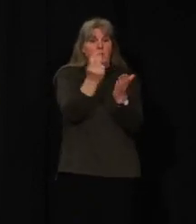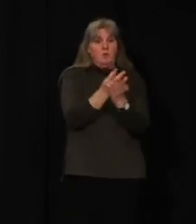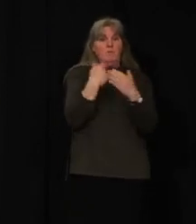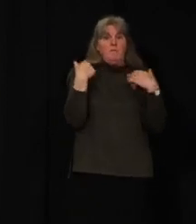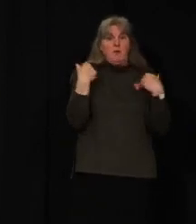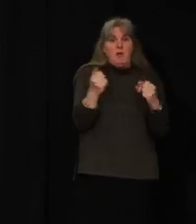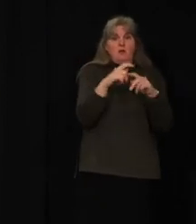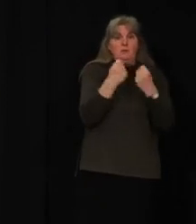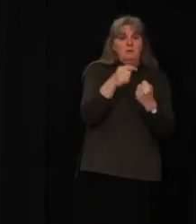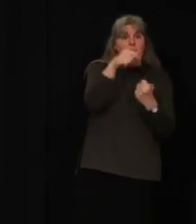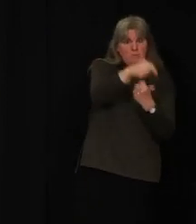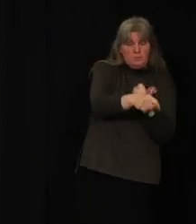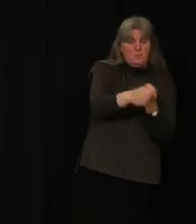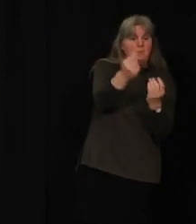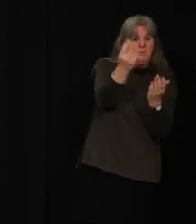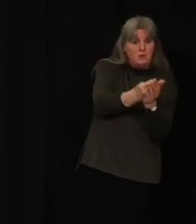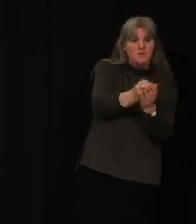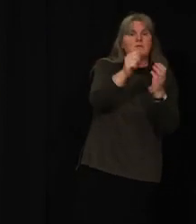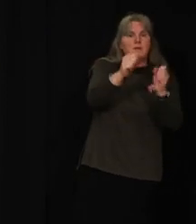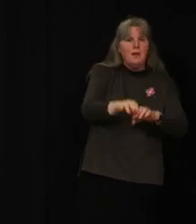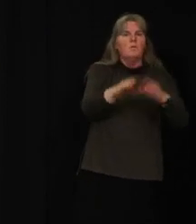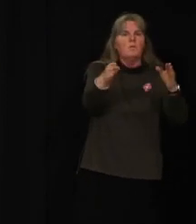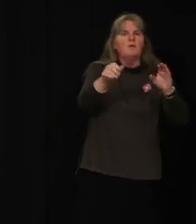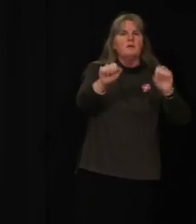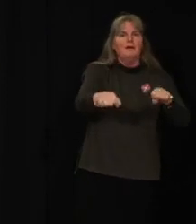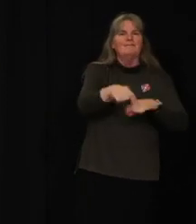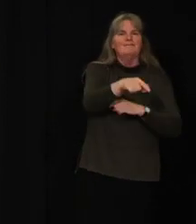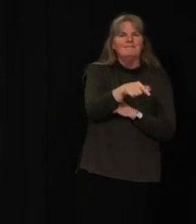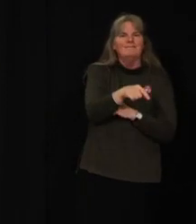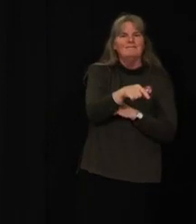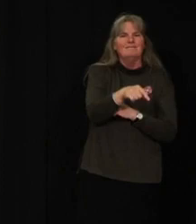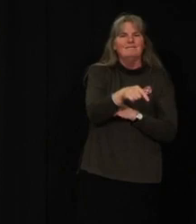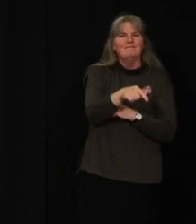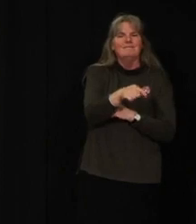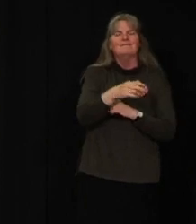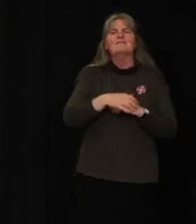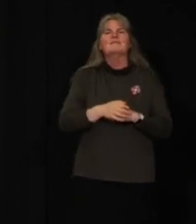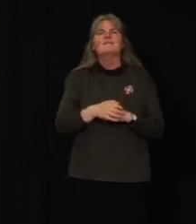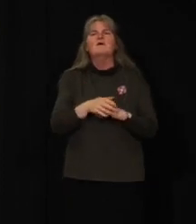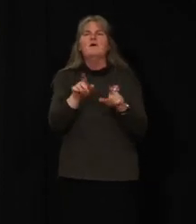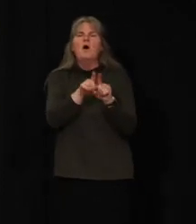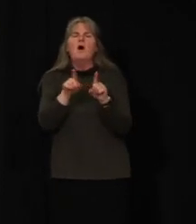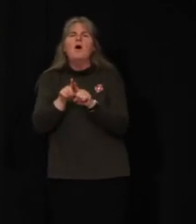operation plans can apply. We are also amending the closure